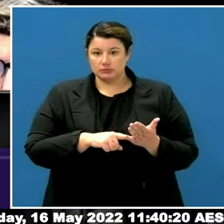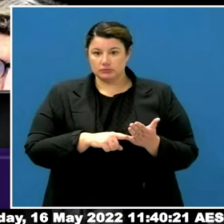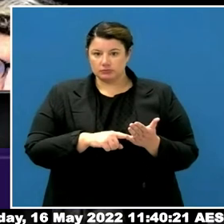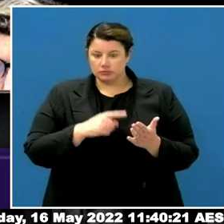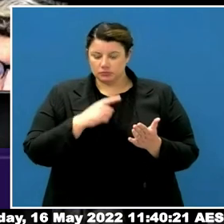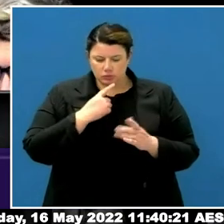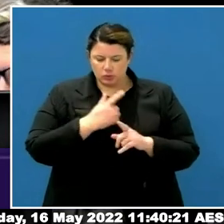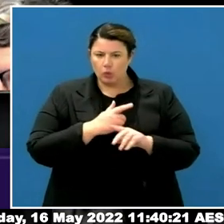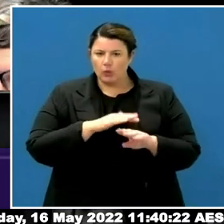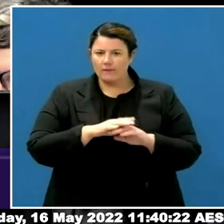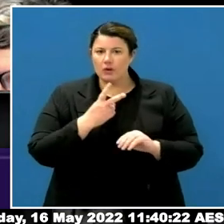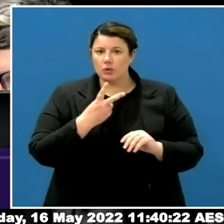Yes.